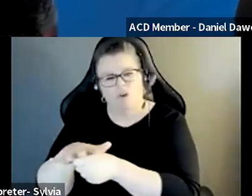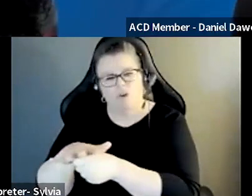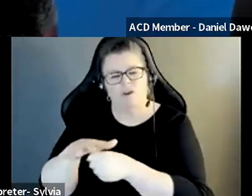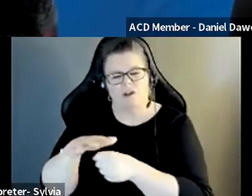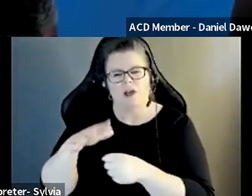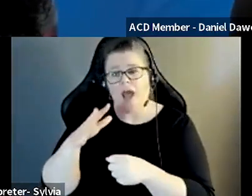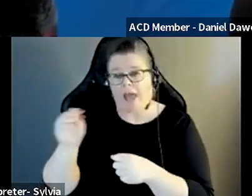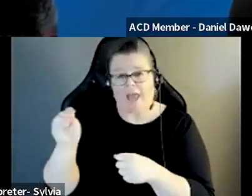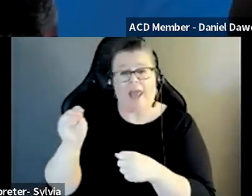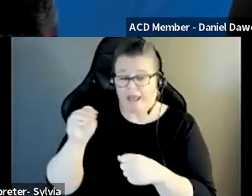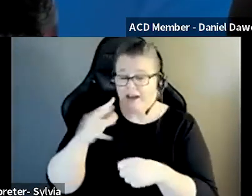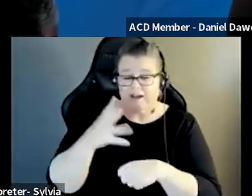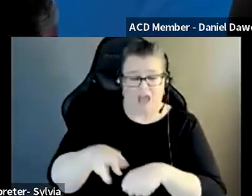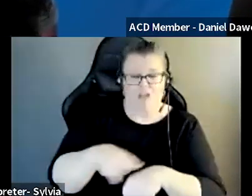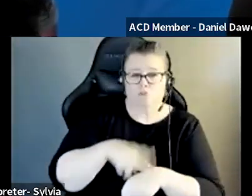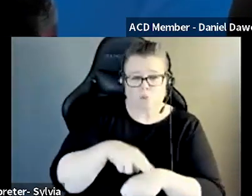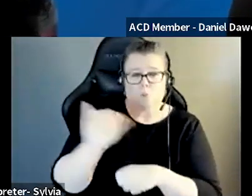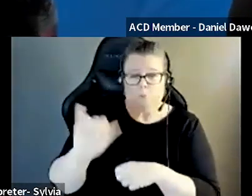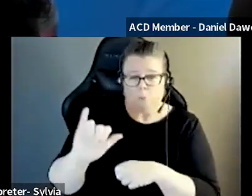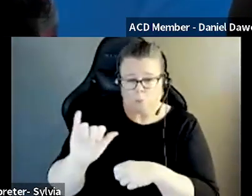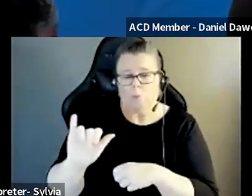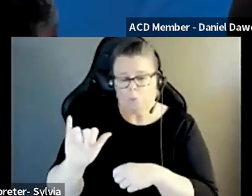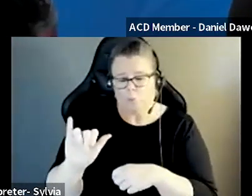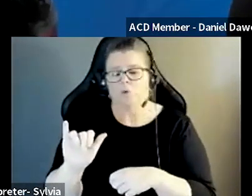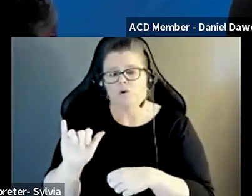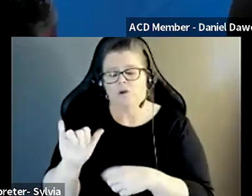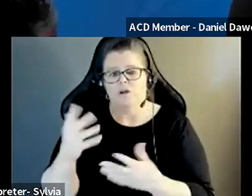But through a number of processes that we have learned